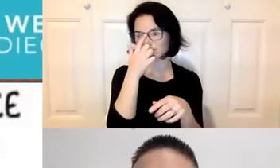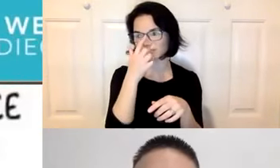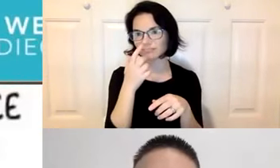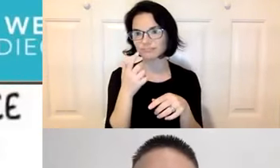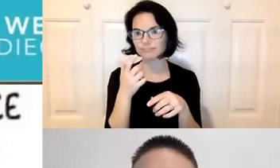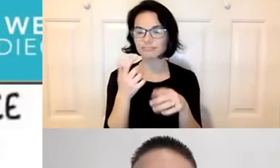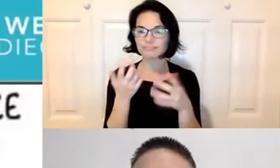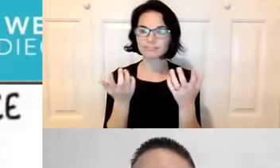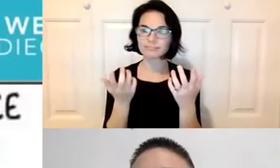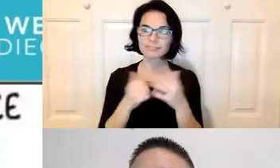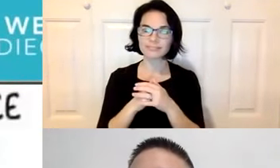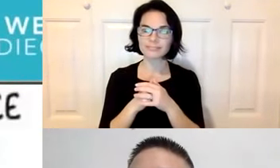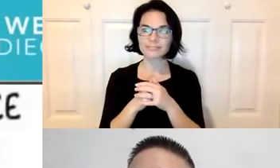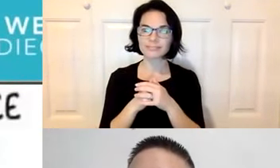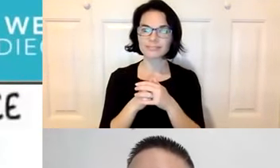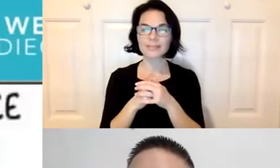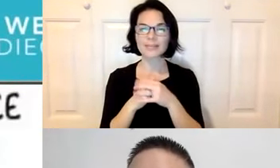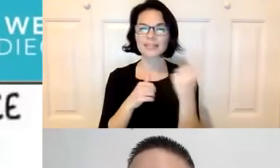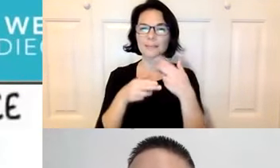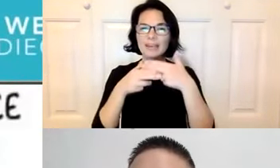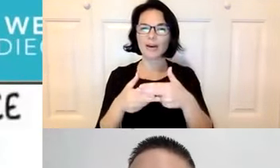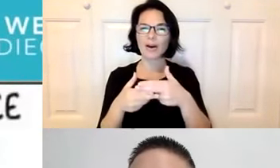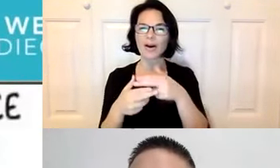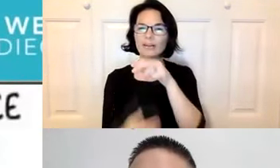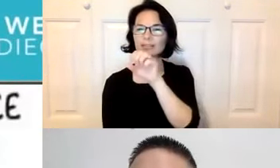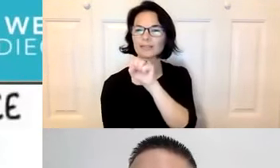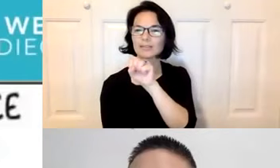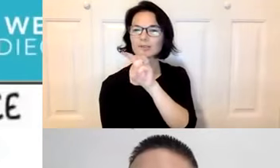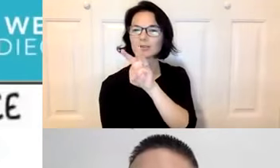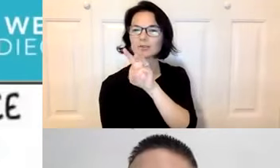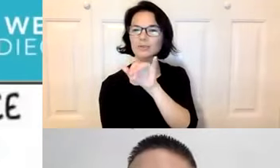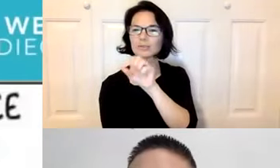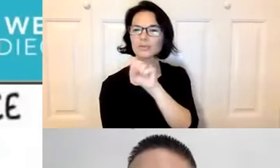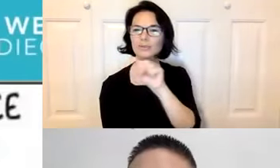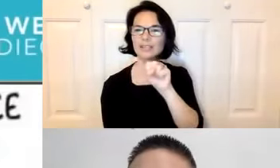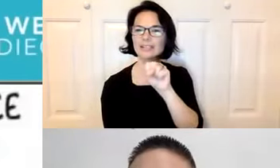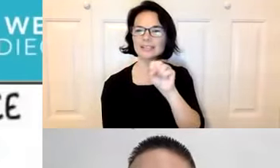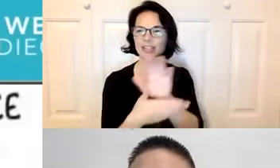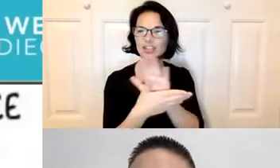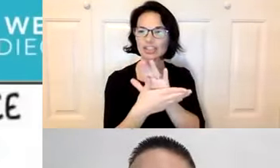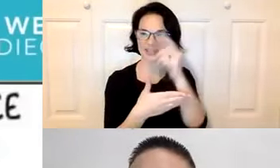Maybe this is it: “General Relief.” For example, if you’re not eligible for unemployment,